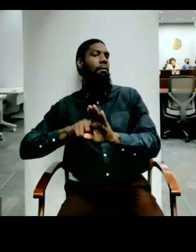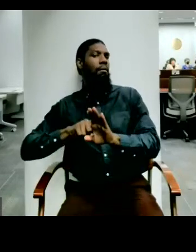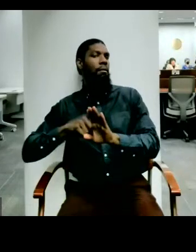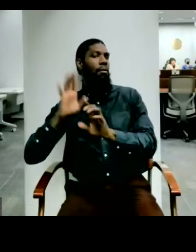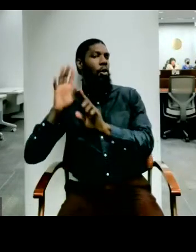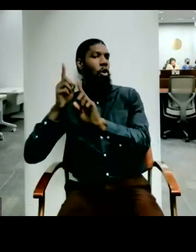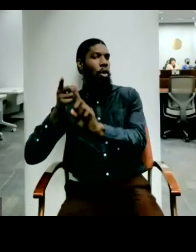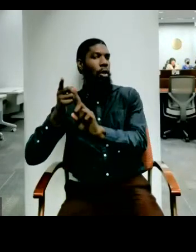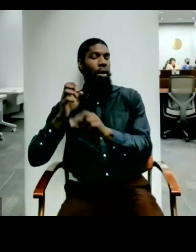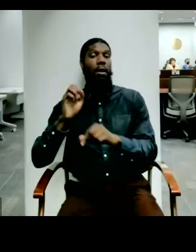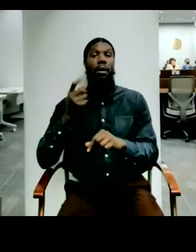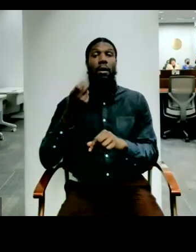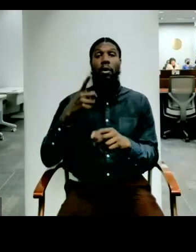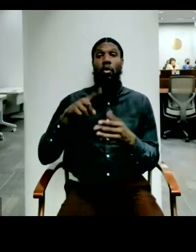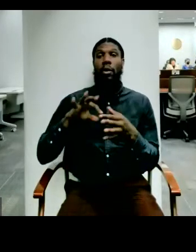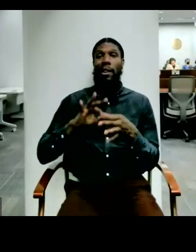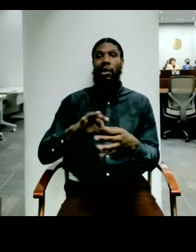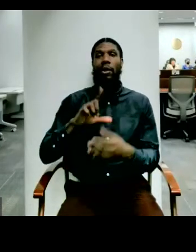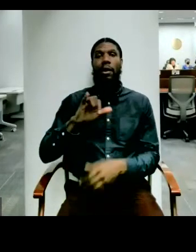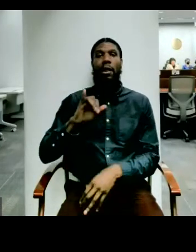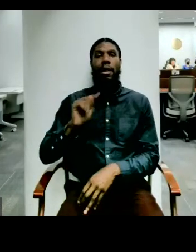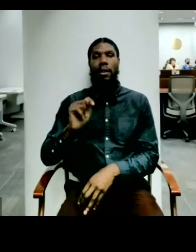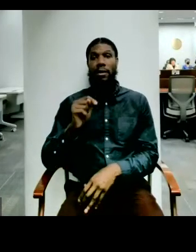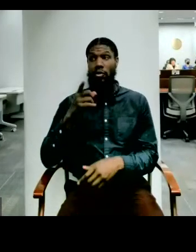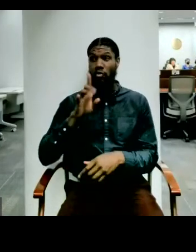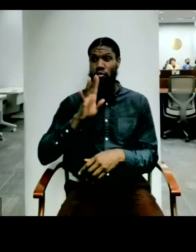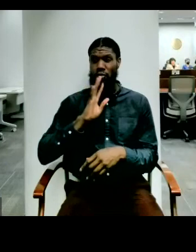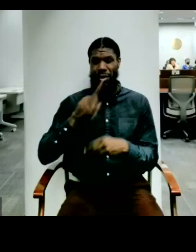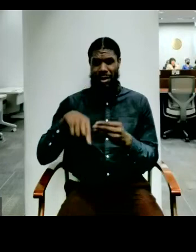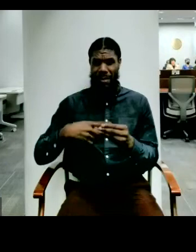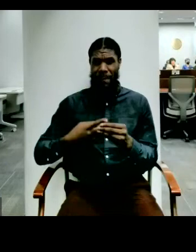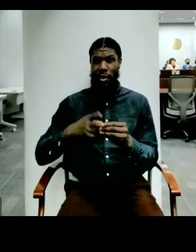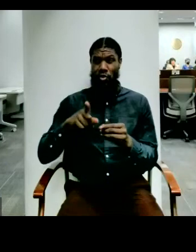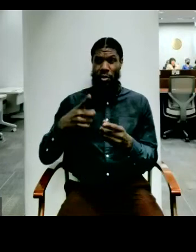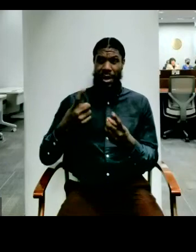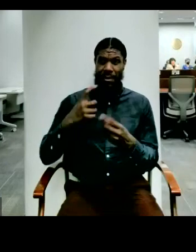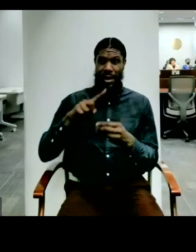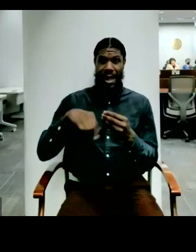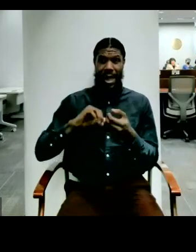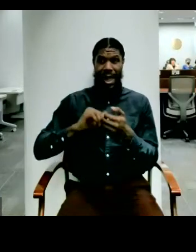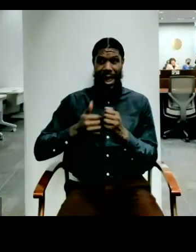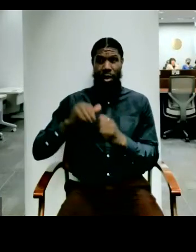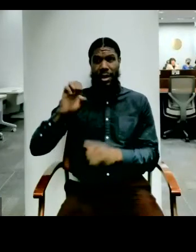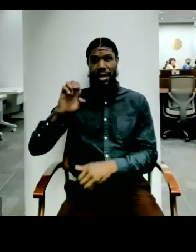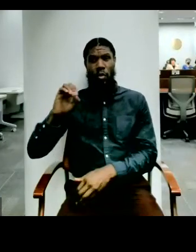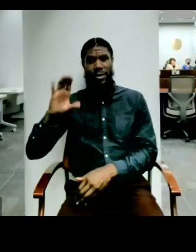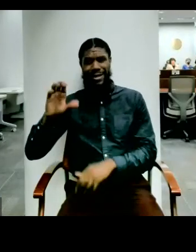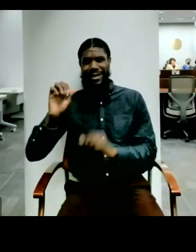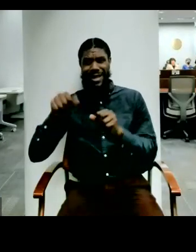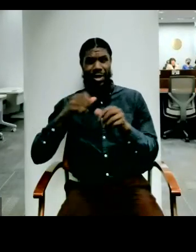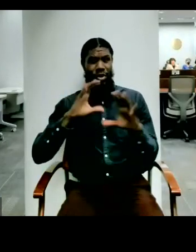I guess I would ask are you asking how can the EEOC communicate with people in that --